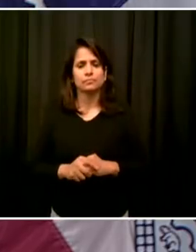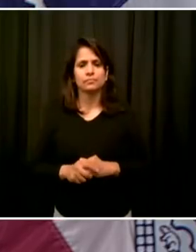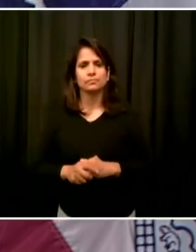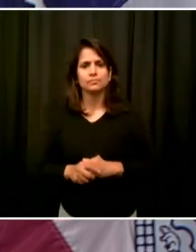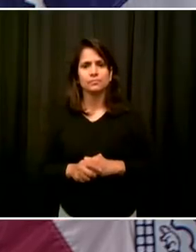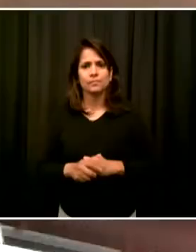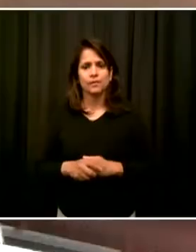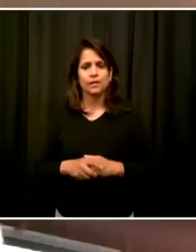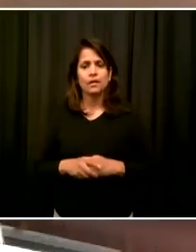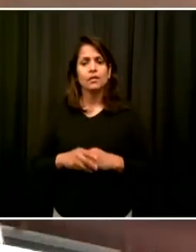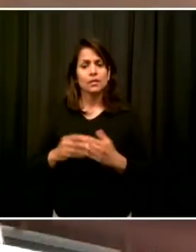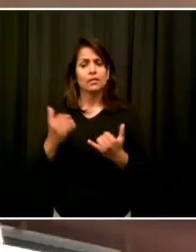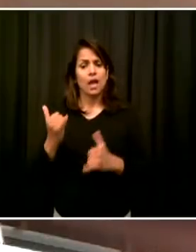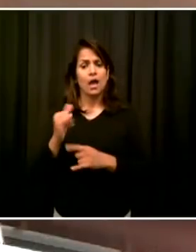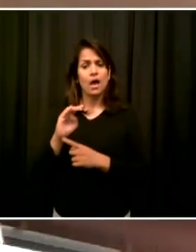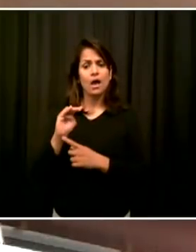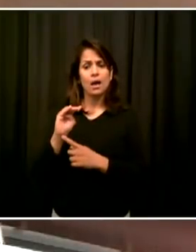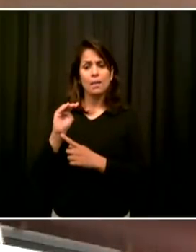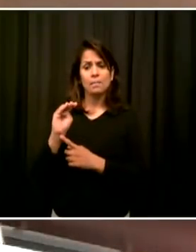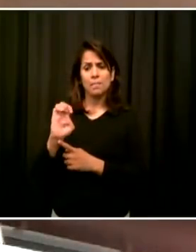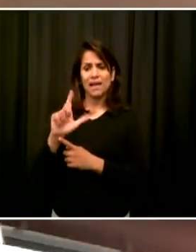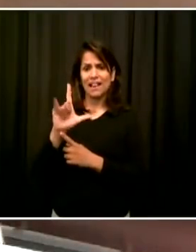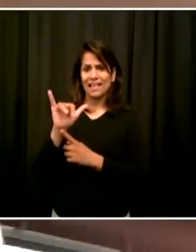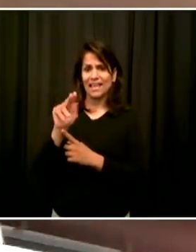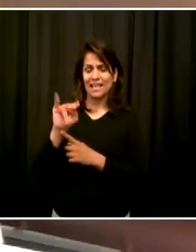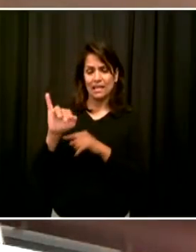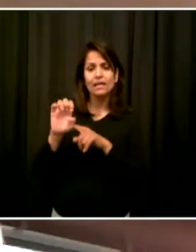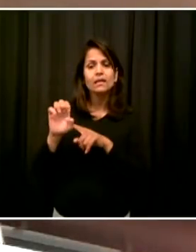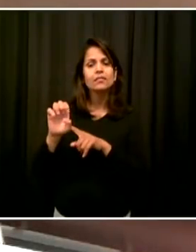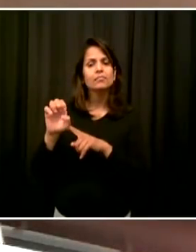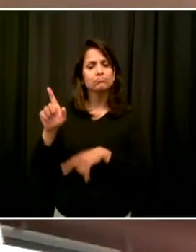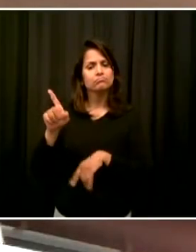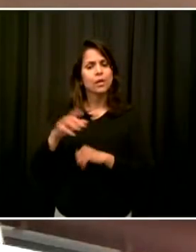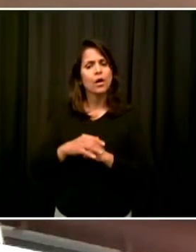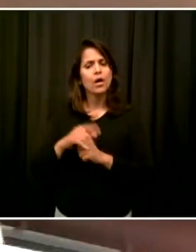I DON'T BLAME YOU FOR BEING CYNICAL, BUT I'M NOT NCYICAL AND I KNOW WE CAN FIND SUBSTANTIAL SAVINGS.